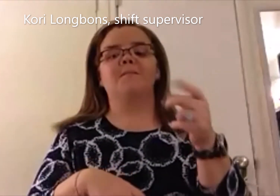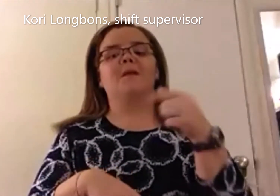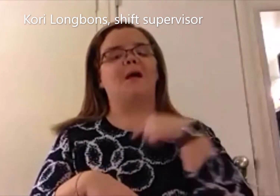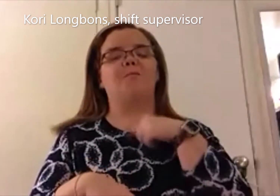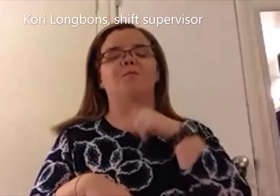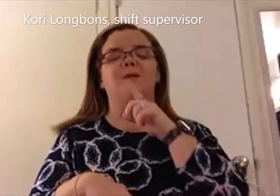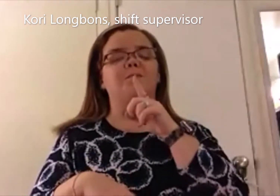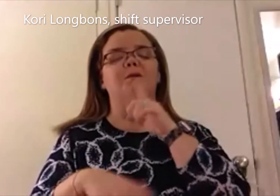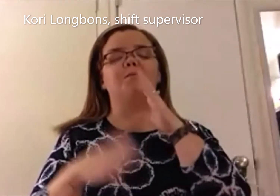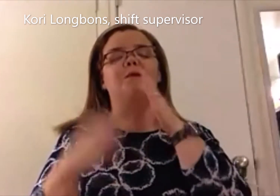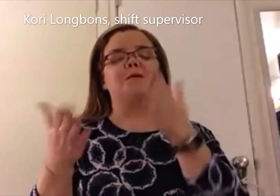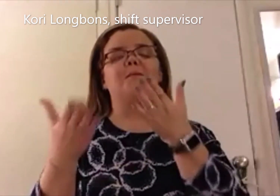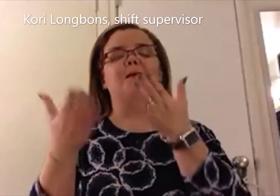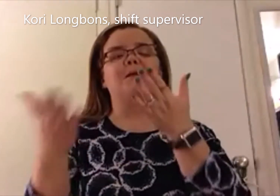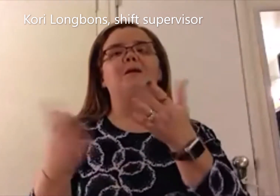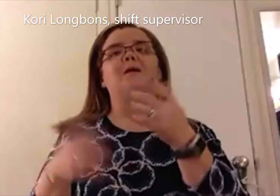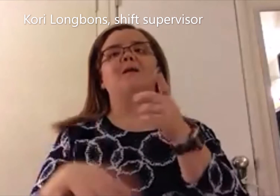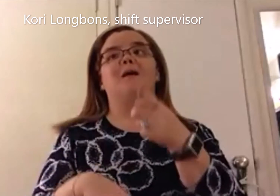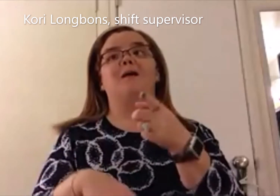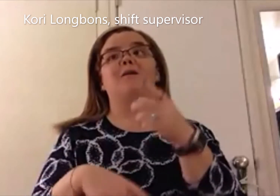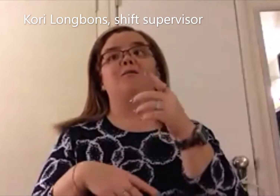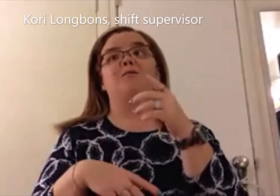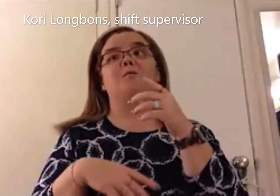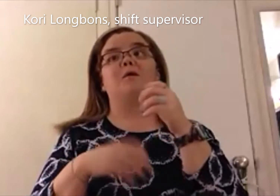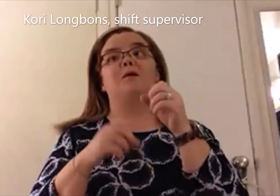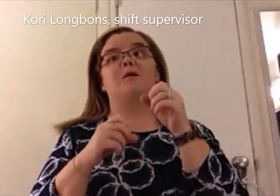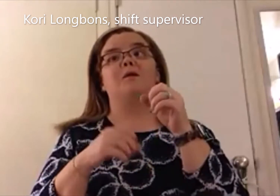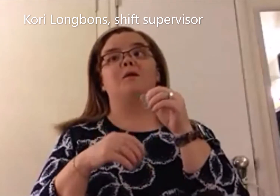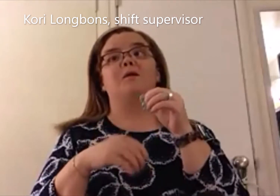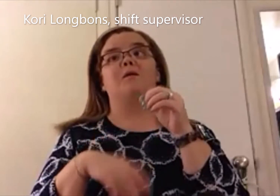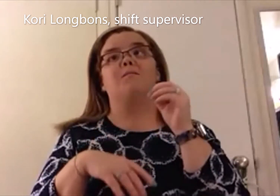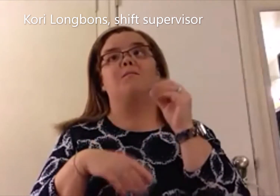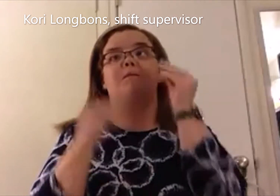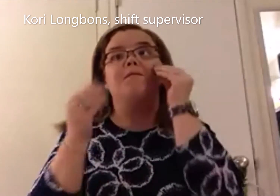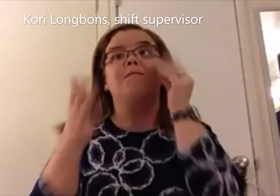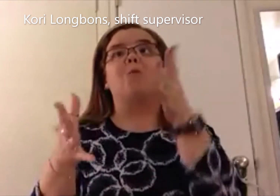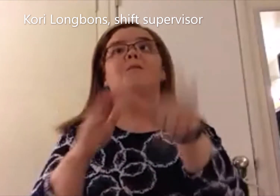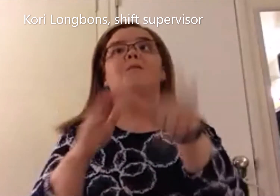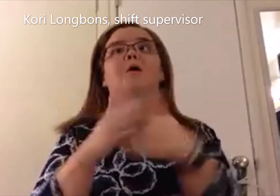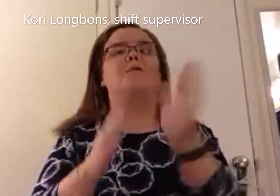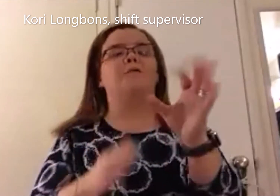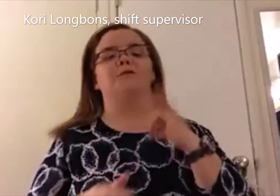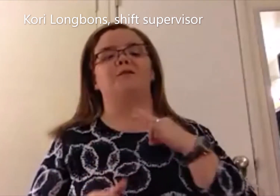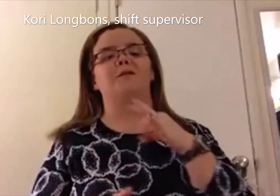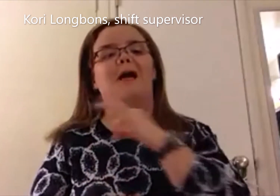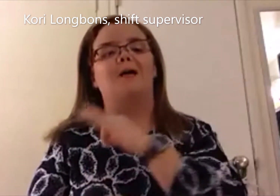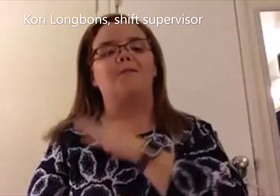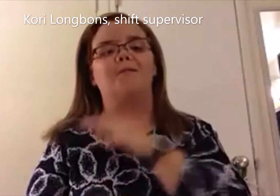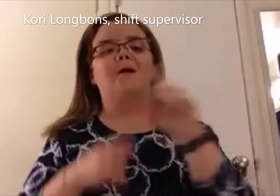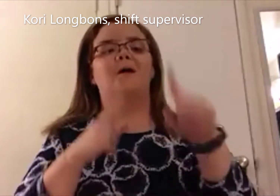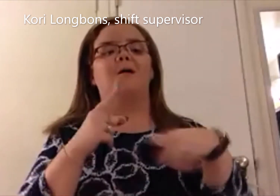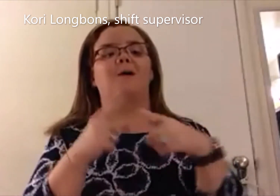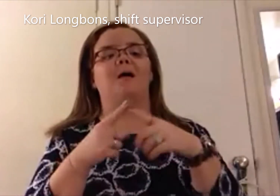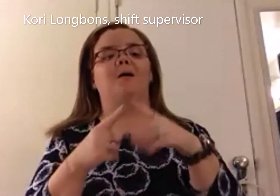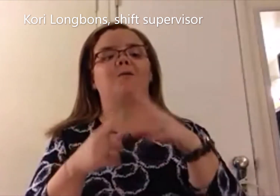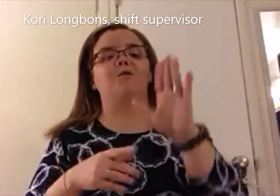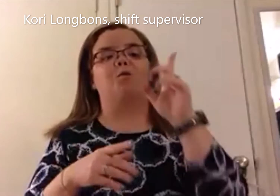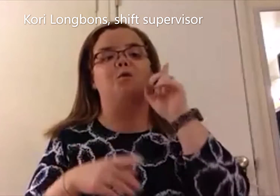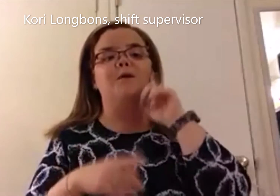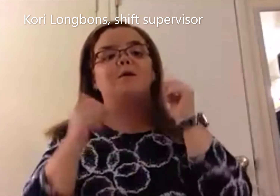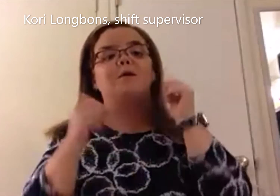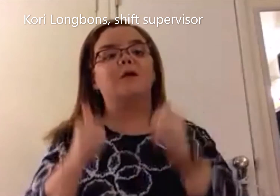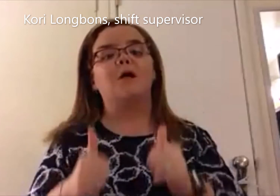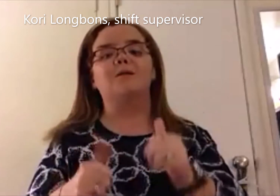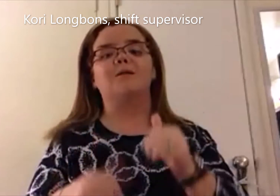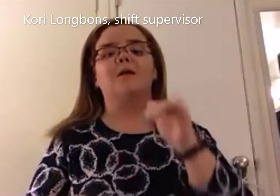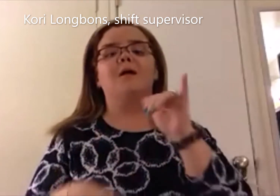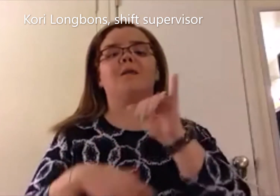really really recommend that you inform all of your staff about your hearing loss that